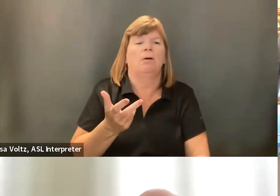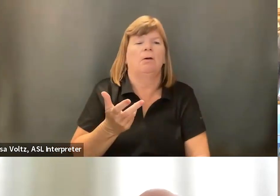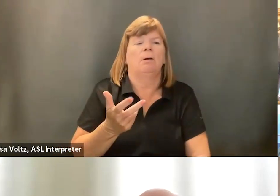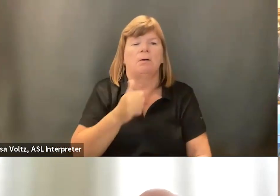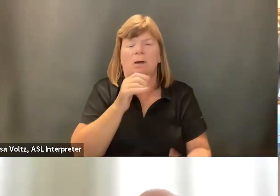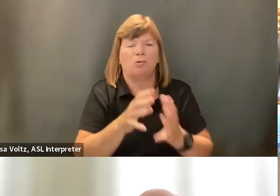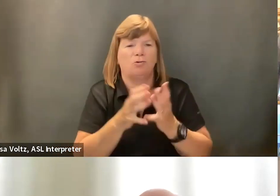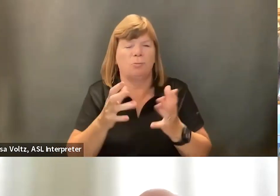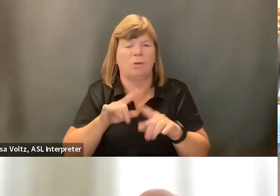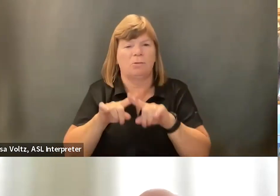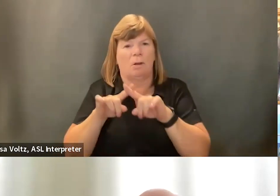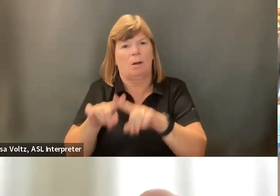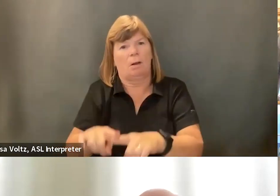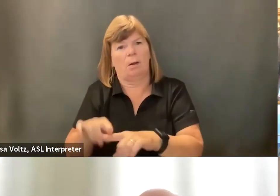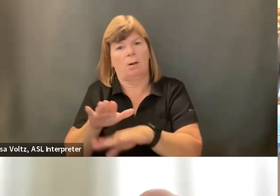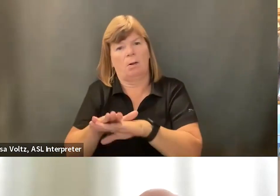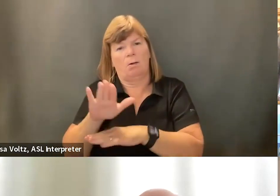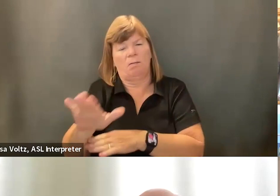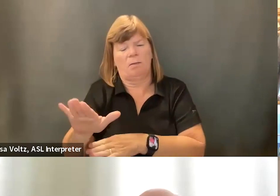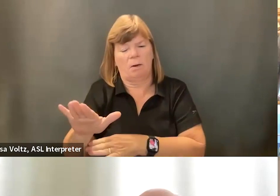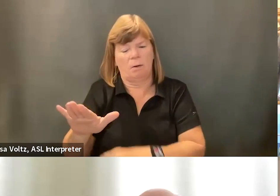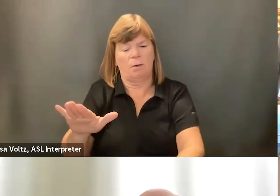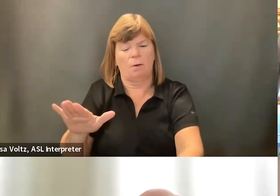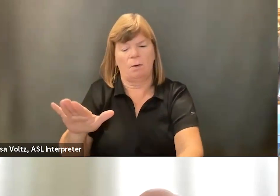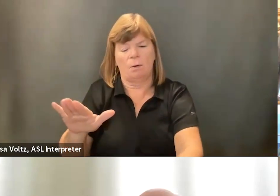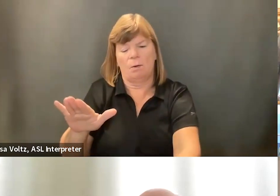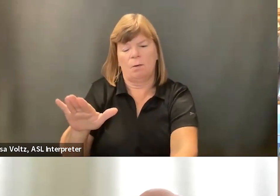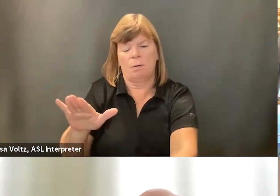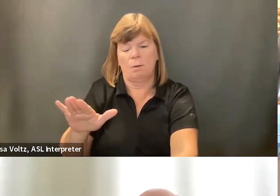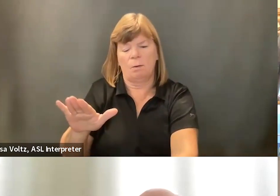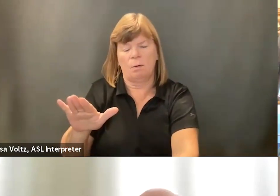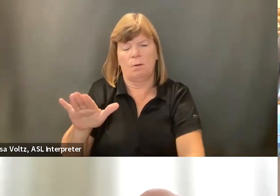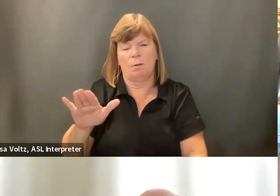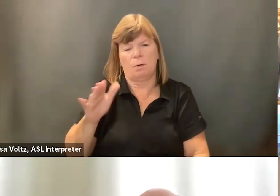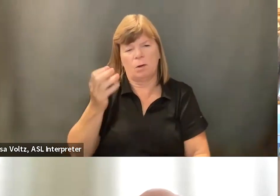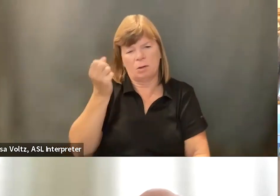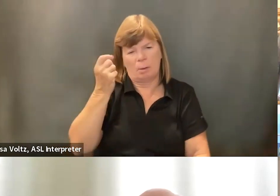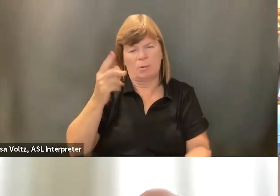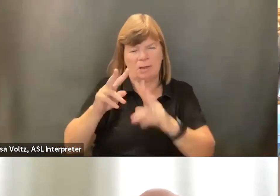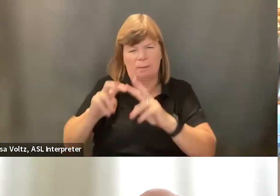the comprehension uh the one comprehension assessment without looking at other literacy